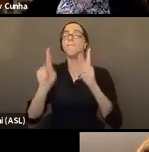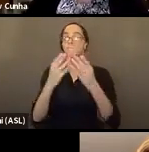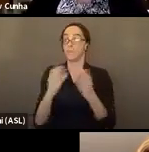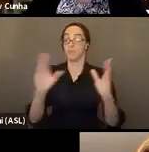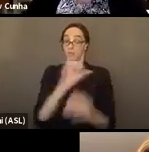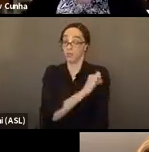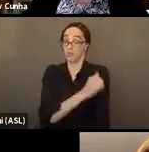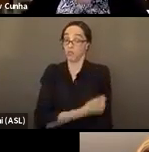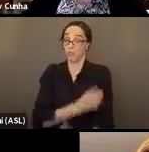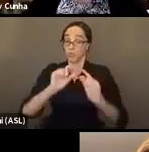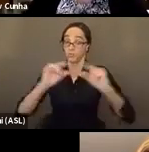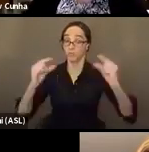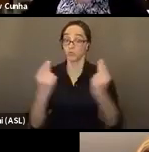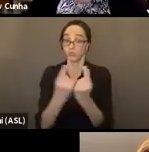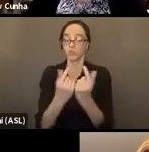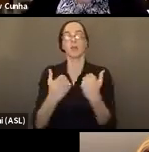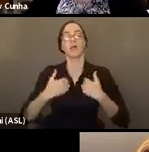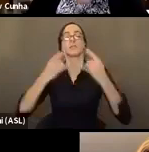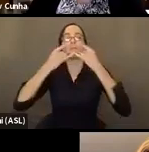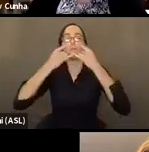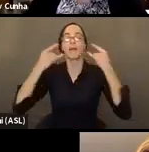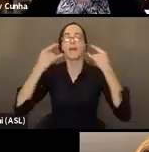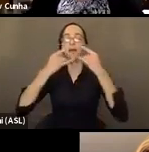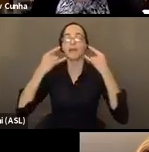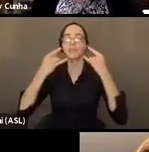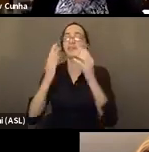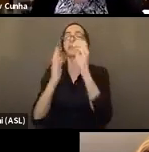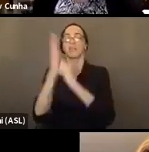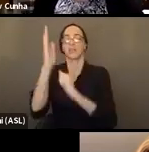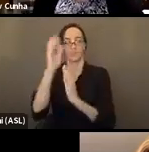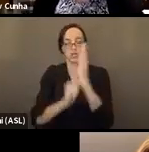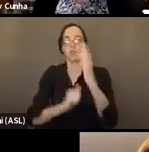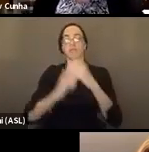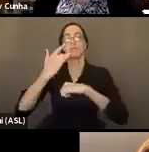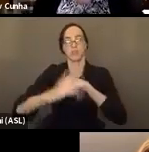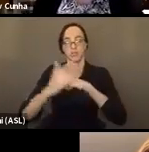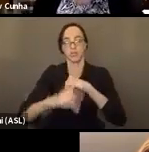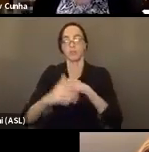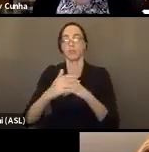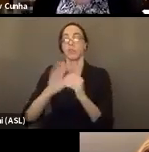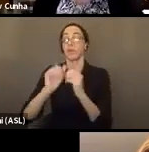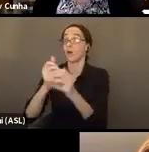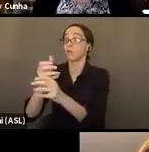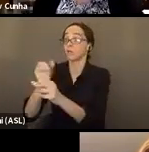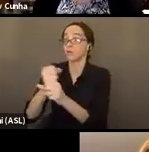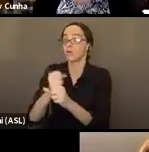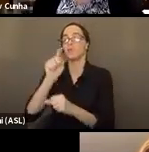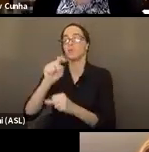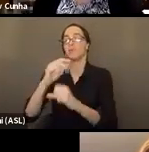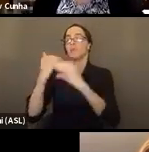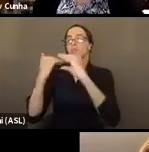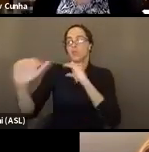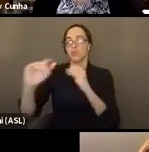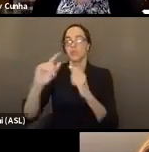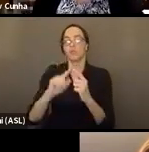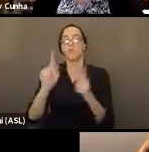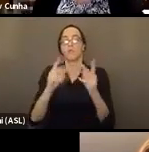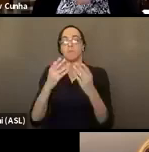and to access them you need to send an email to the public authority and the email address and if